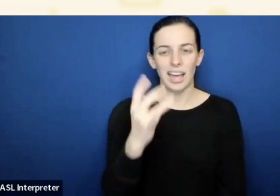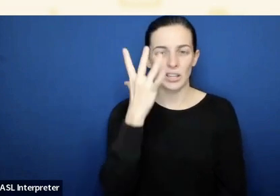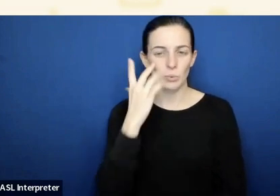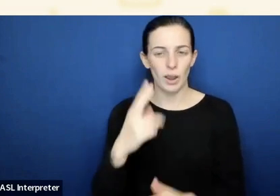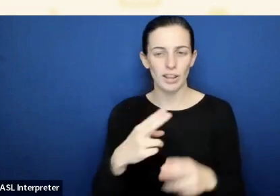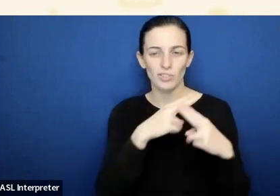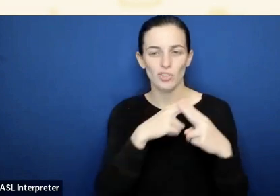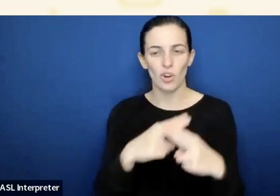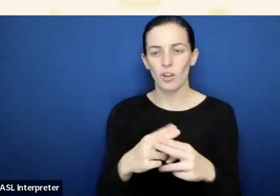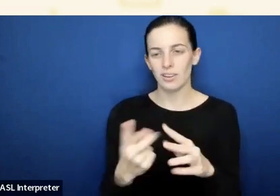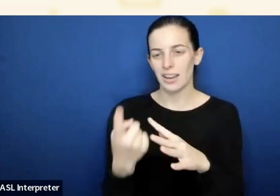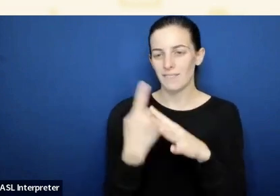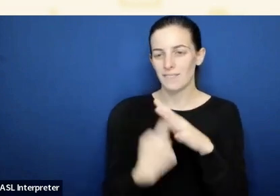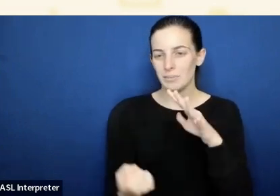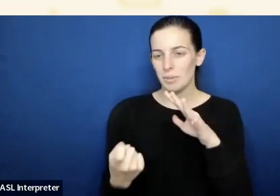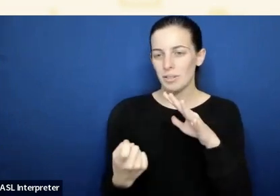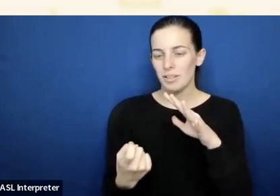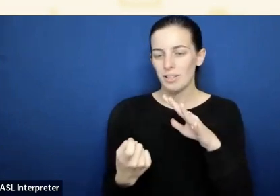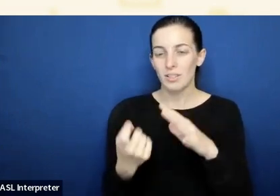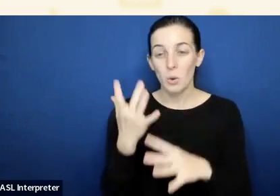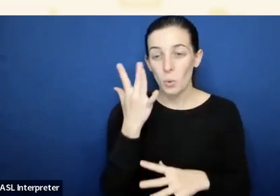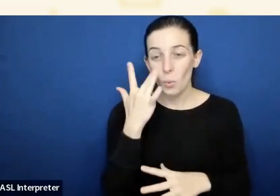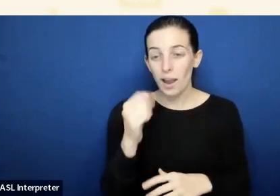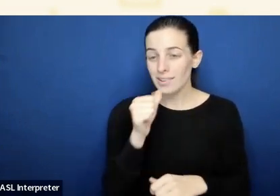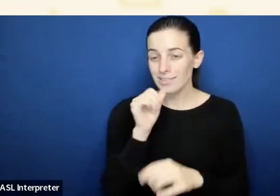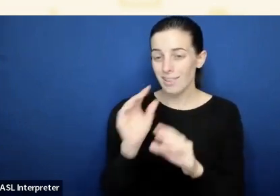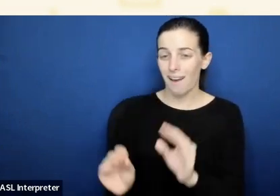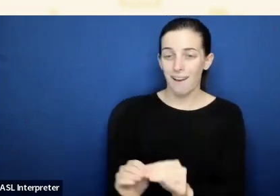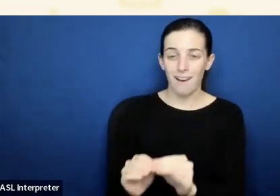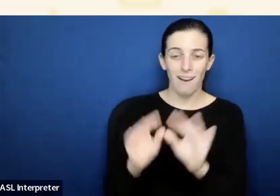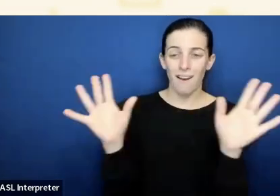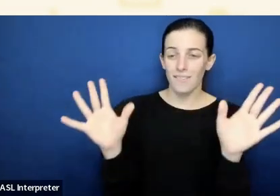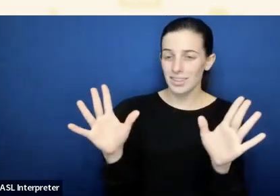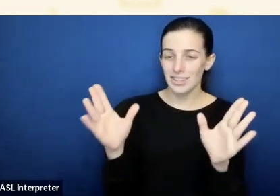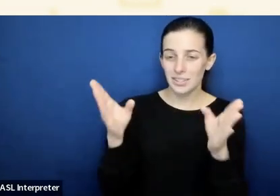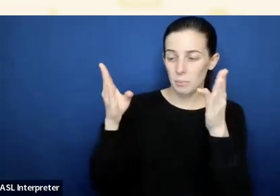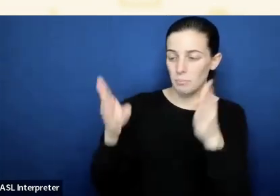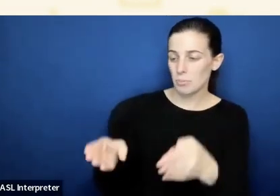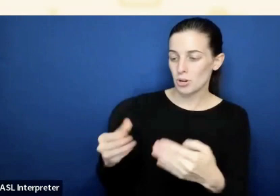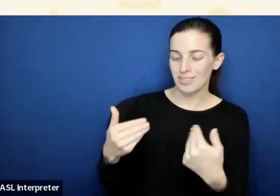because it's not that obvious that someone is facing a condition